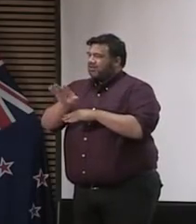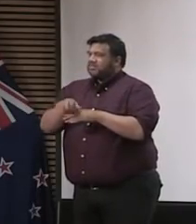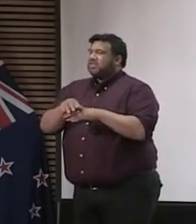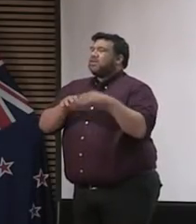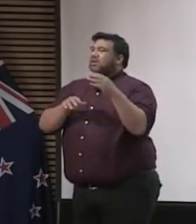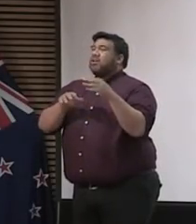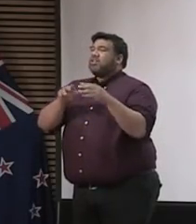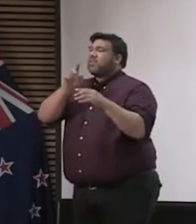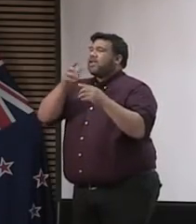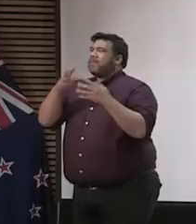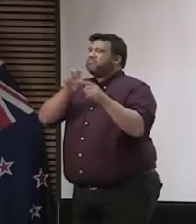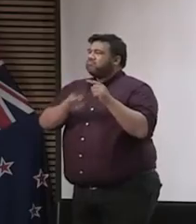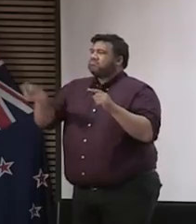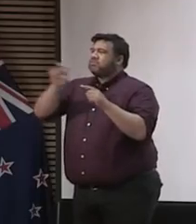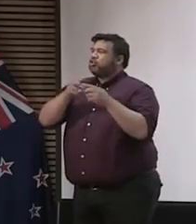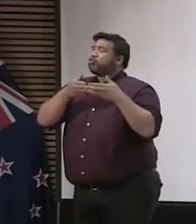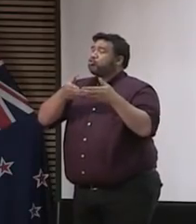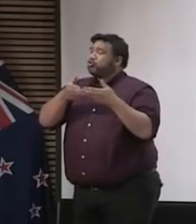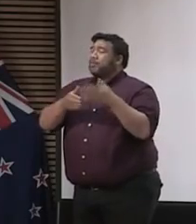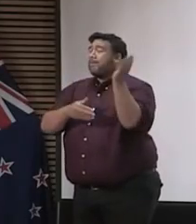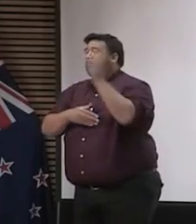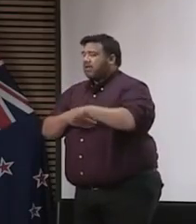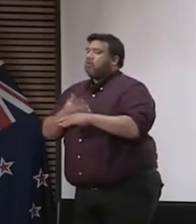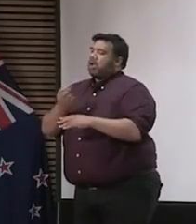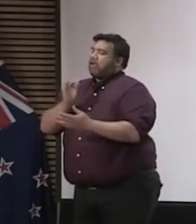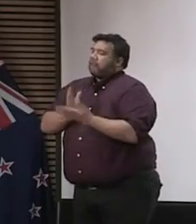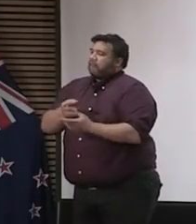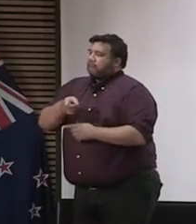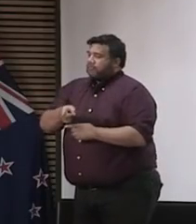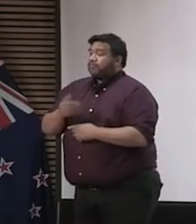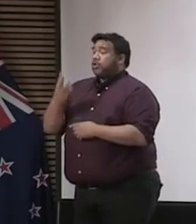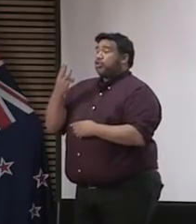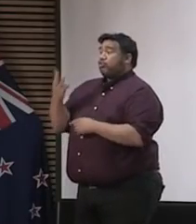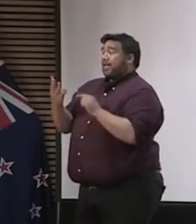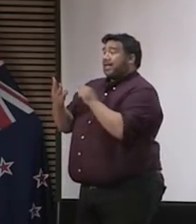from the Greg Mortimer cruise ship and the other three are related to existing clusters.